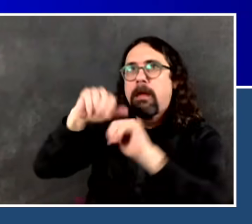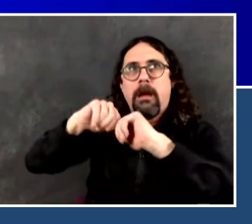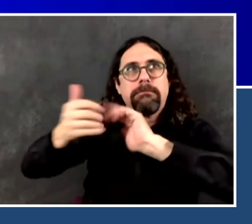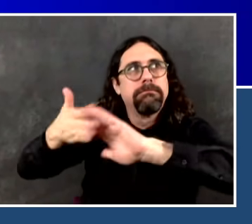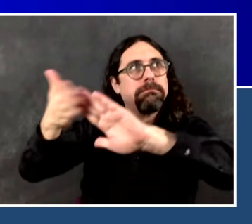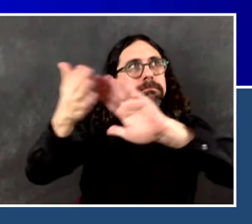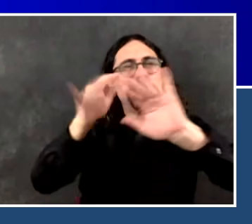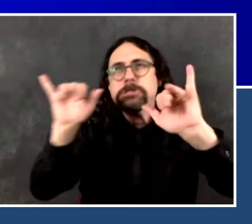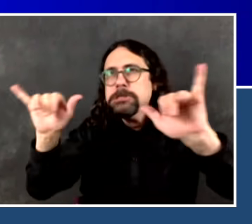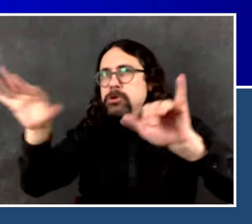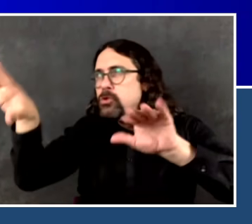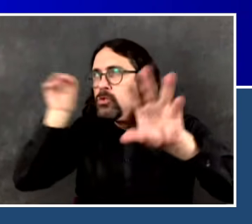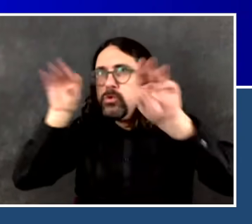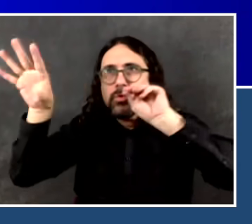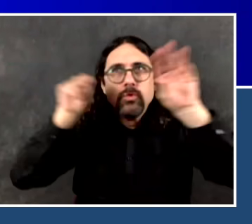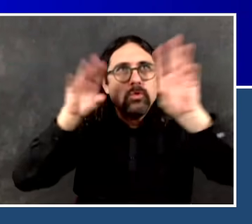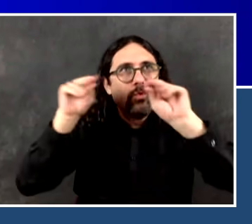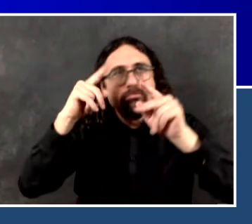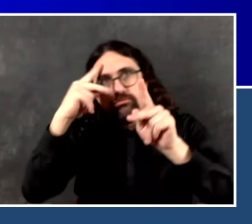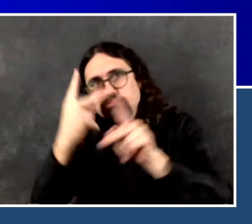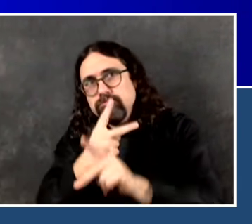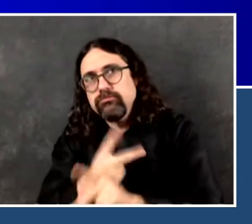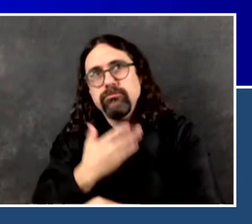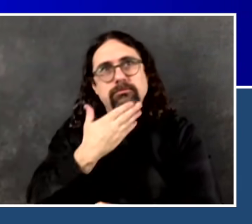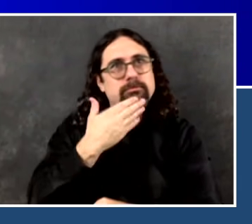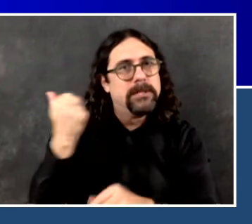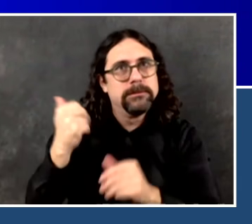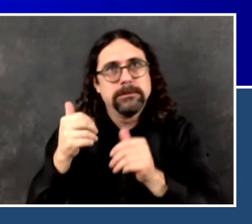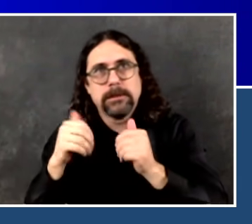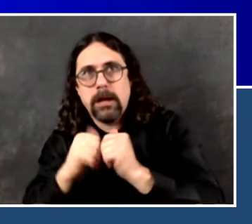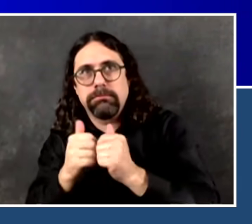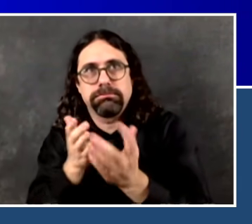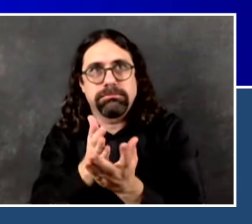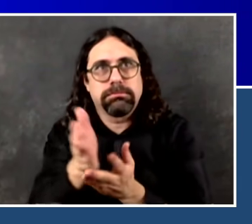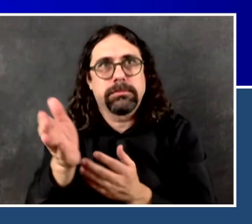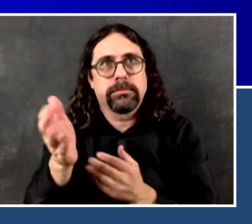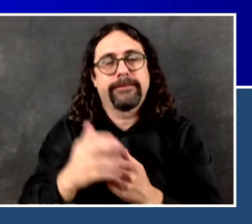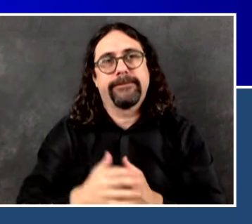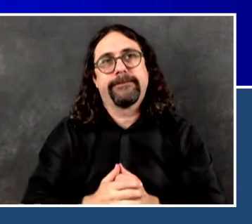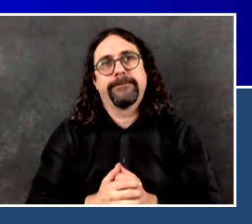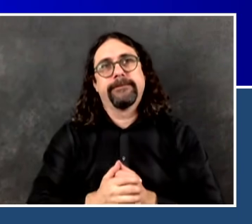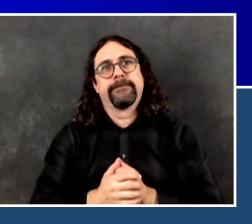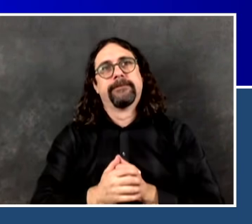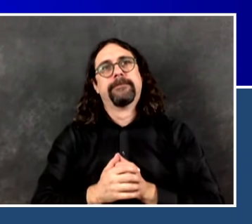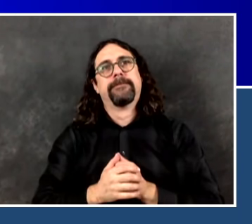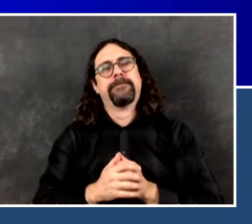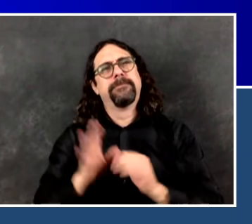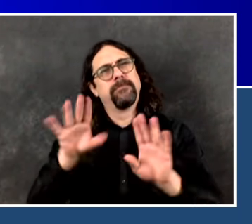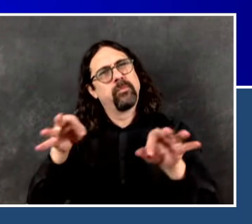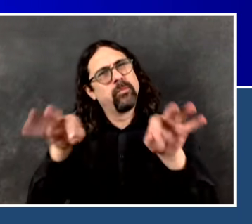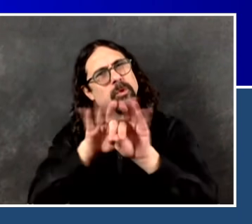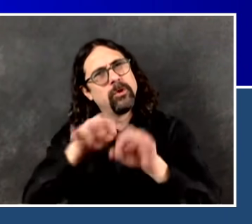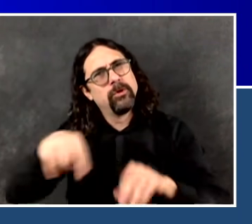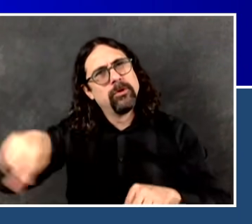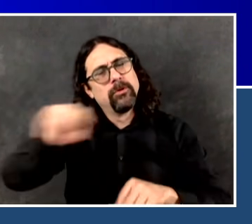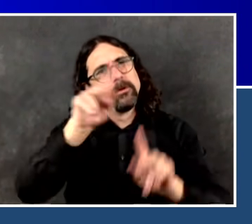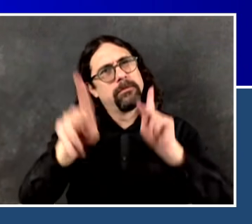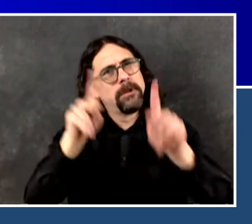THE INDICATORS TELL US IT'S TIME TO OPEN UP. BUT I WANT TO BE CARLE, HETRE'S NO ON/OFF SWITCH HERE. I THINK PEOPLE KNOW IT BUT I